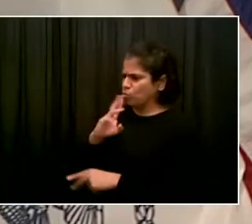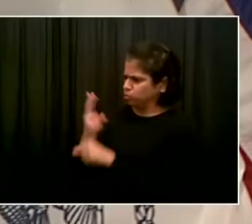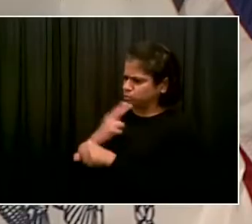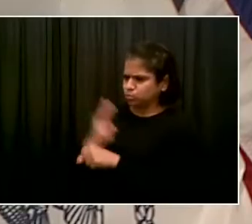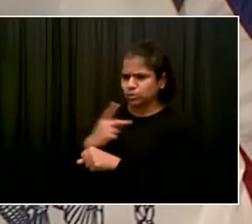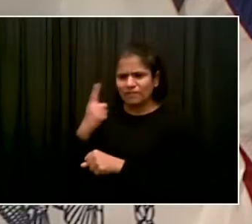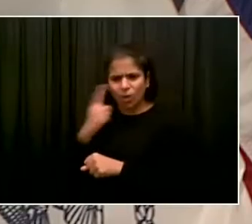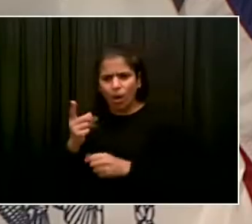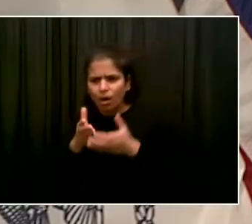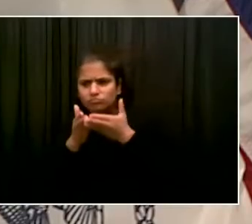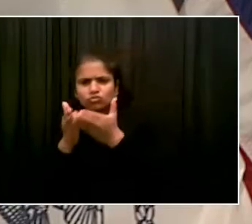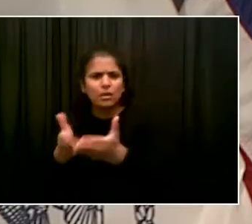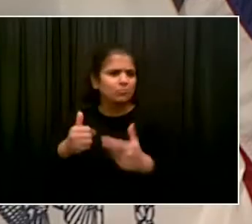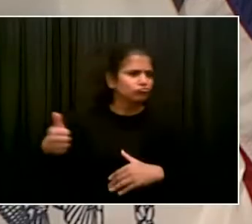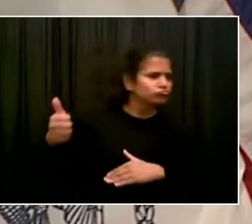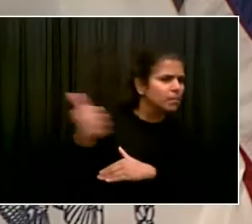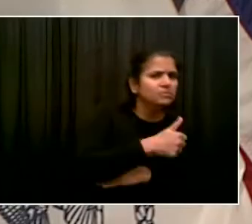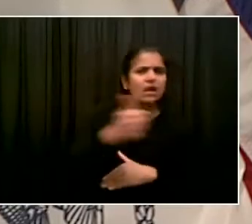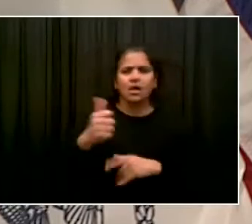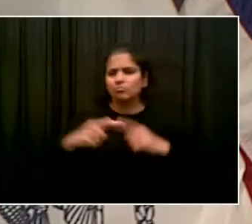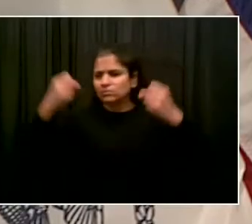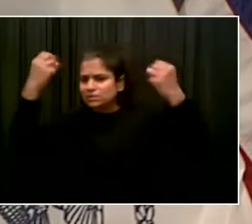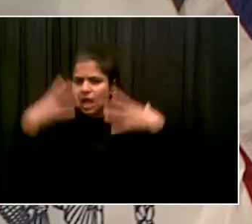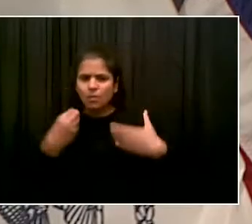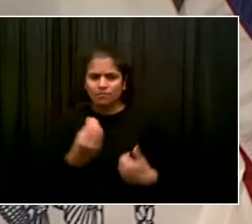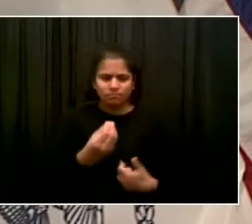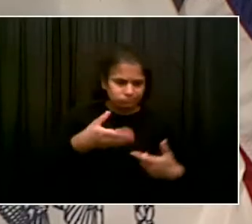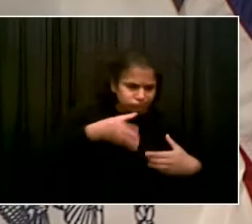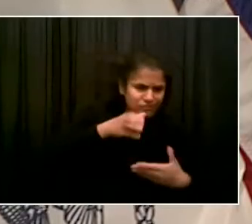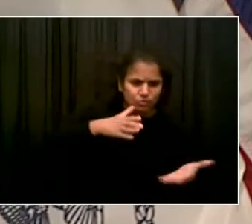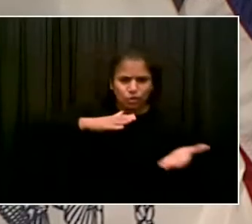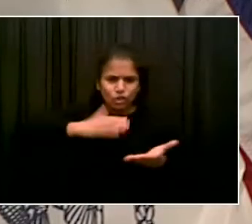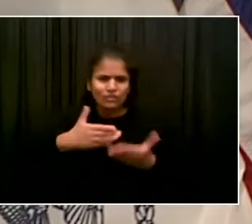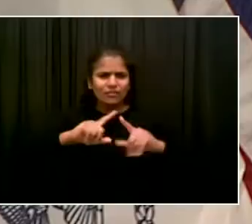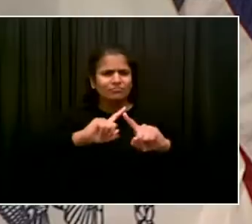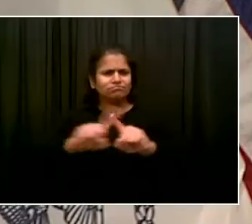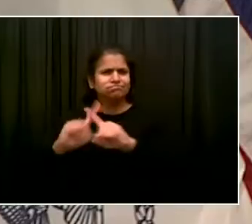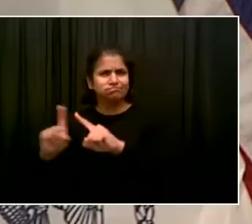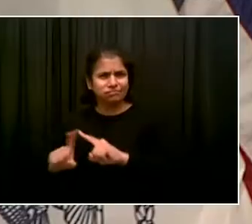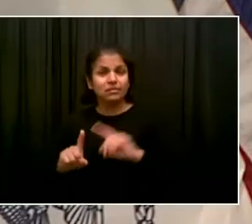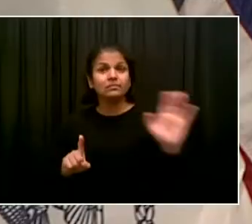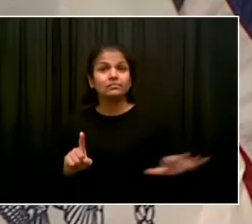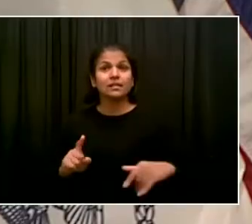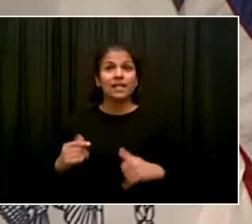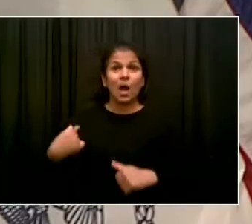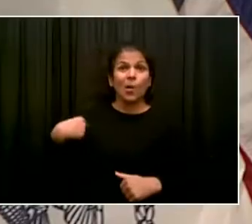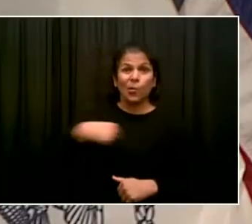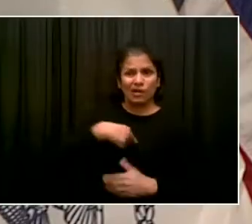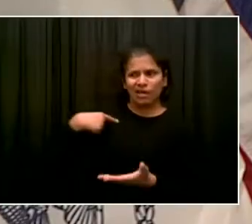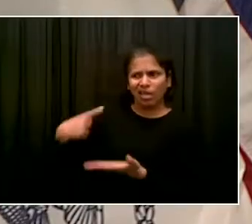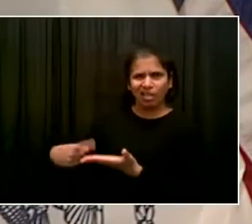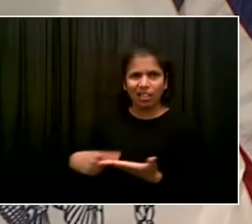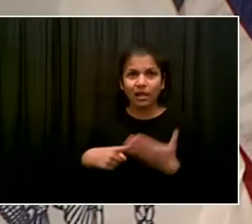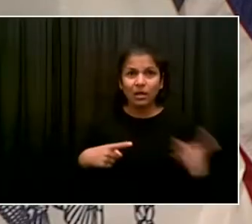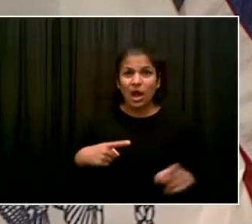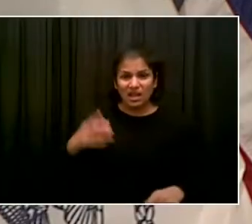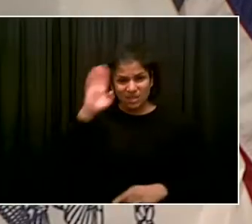THE TEWAR IS OUR FUTURE, IT WAS OUR PAST. THIS IS ONE OF THE GREAT MARITIME CITIES OF THE WORLD FOR CENTURIES. WE NEED TO LOOK FOR THE WATER AGAIN. LET ME REMIND